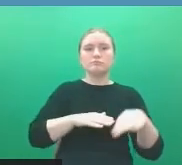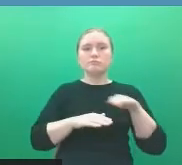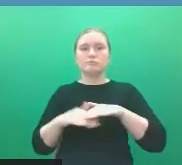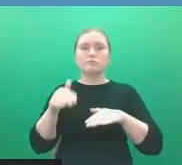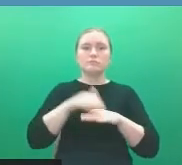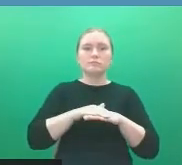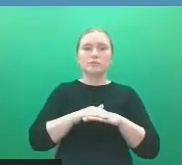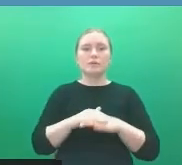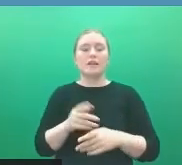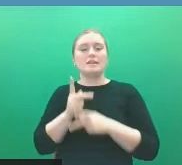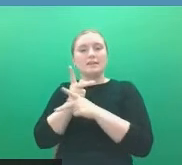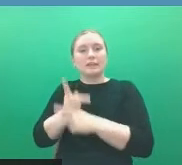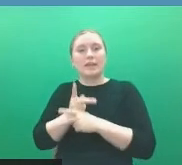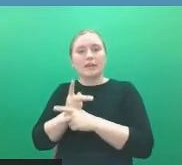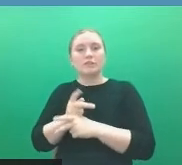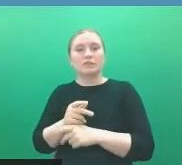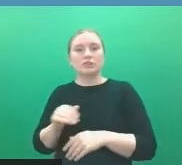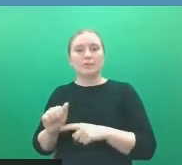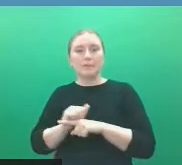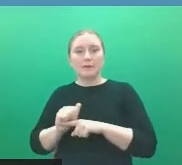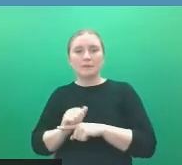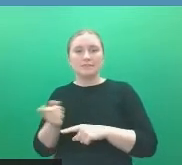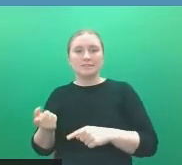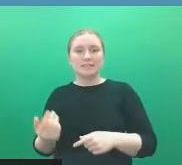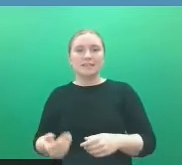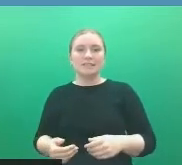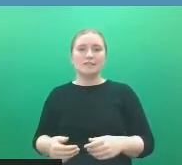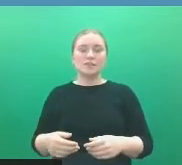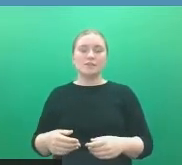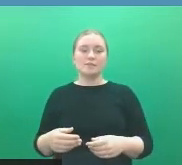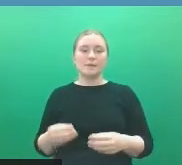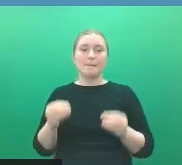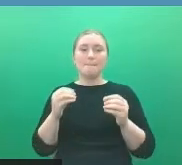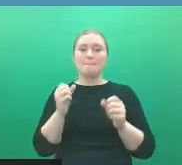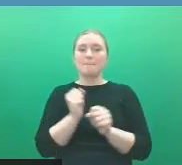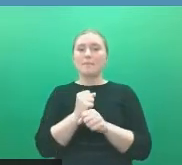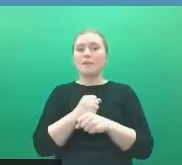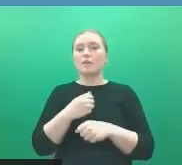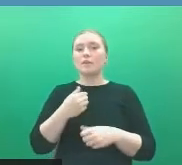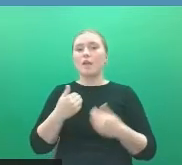that can enhance our descriptions and conveying of knowledge. So think about for example the